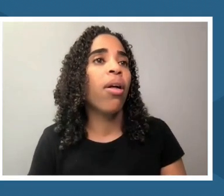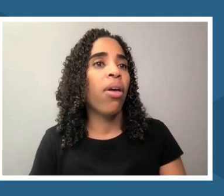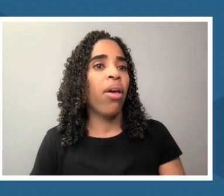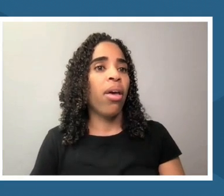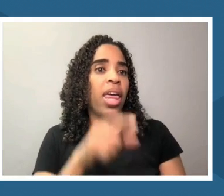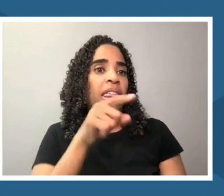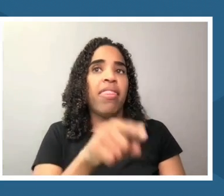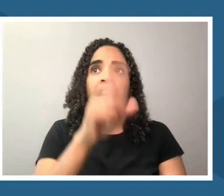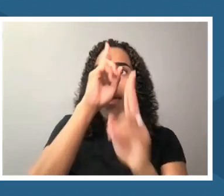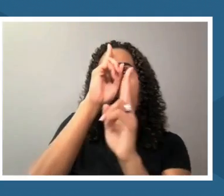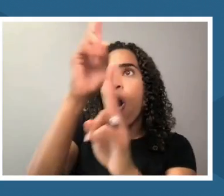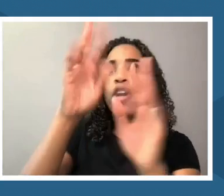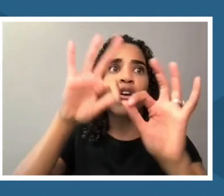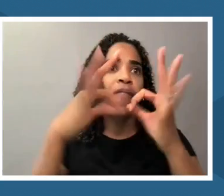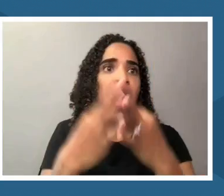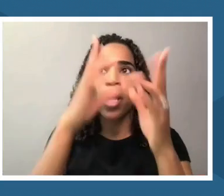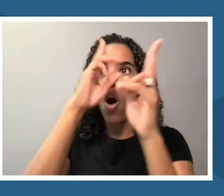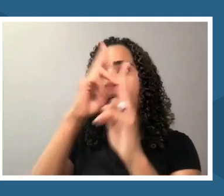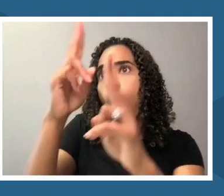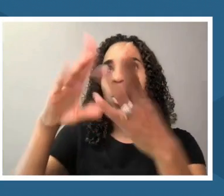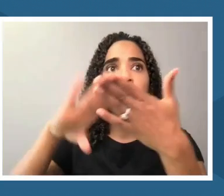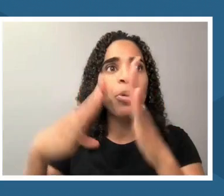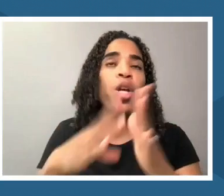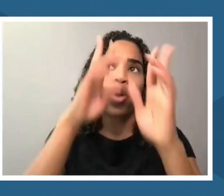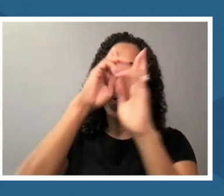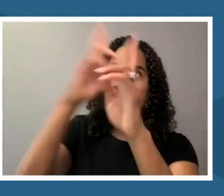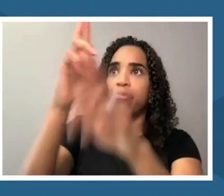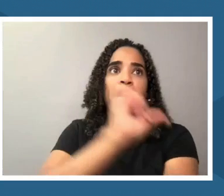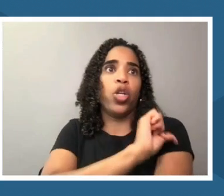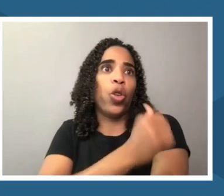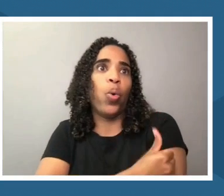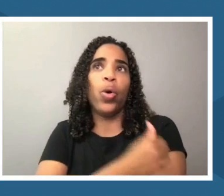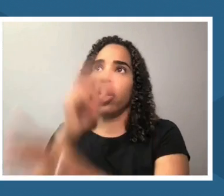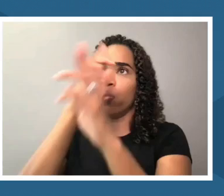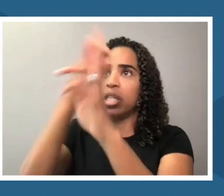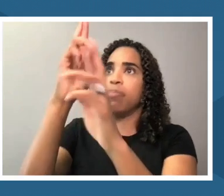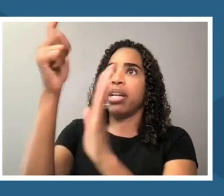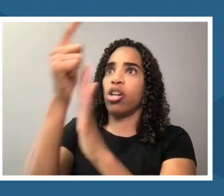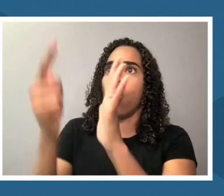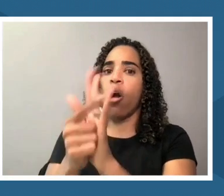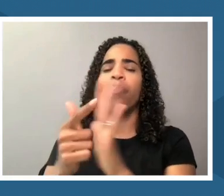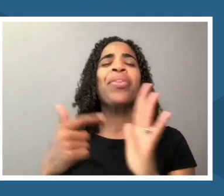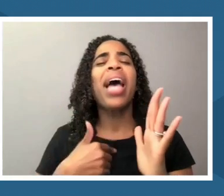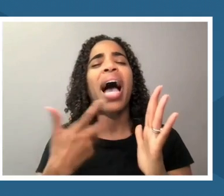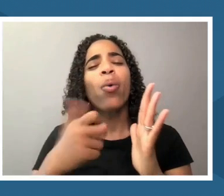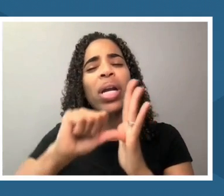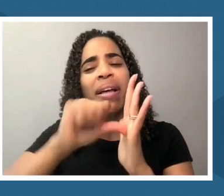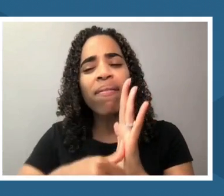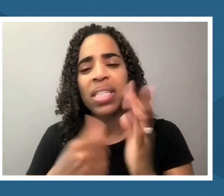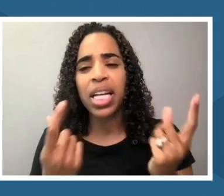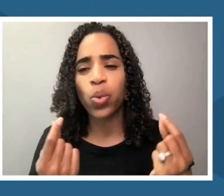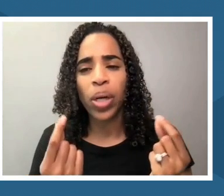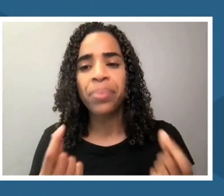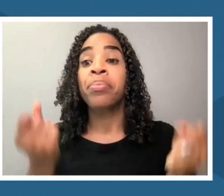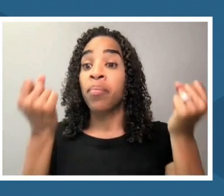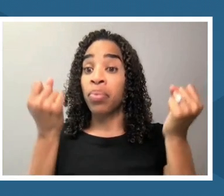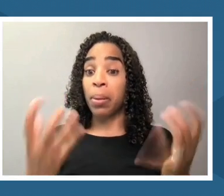community that they respect authority and law what i wanted to highlight here is how a